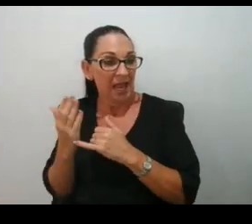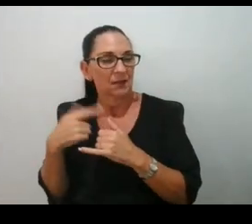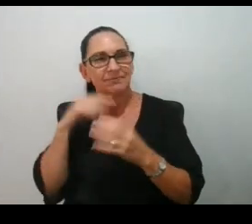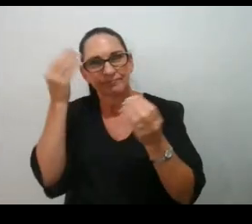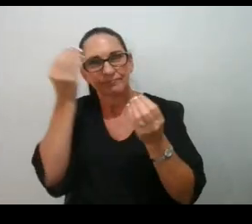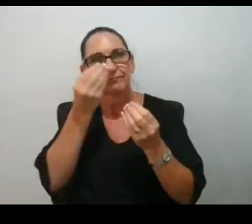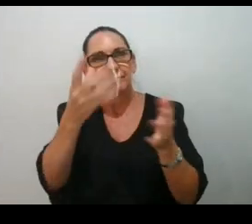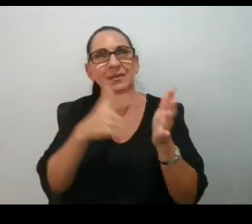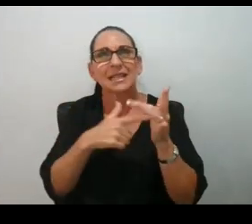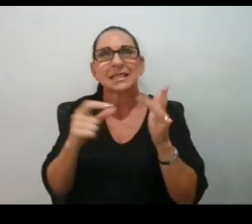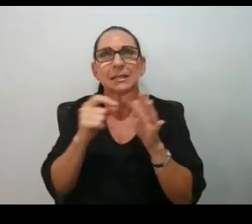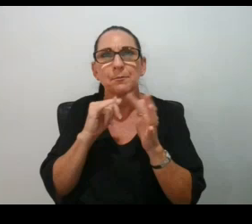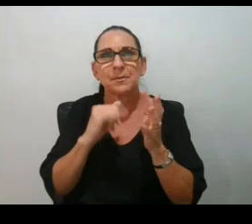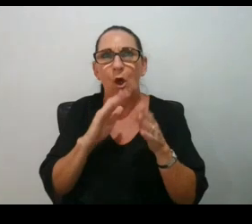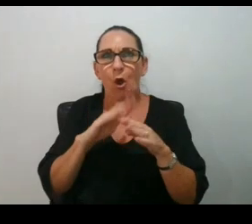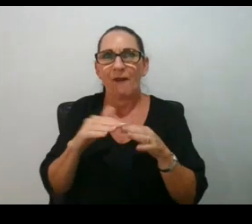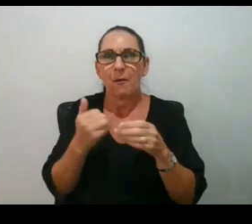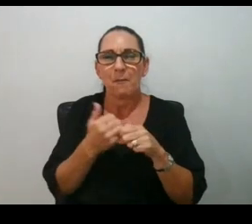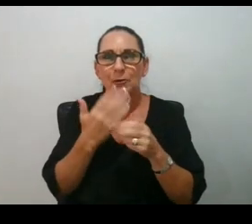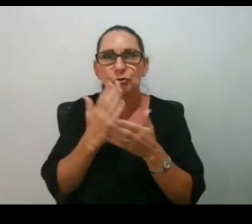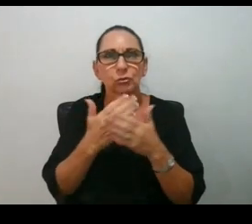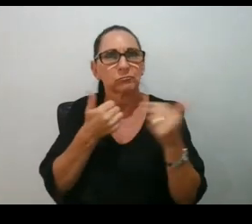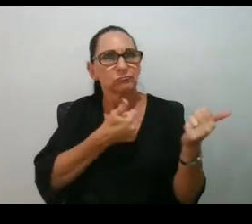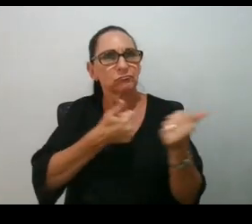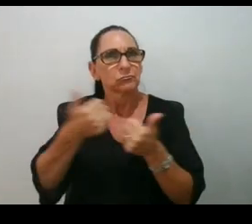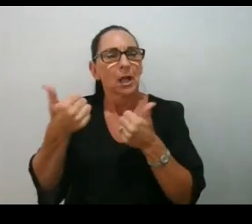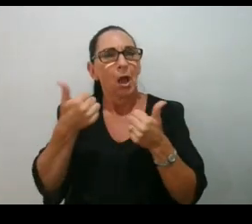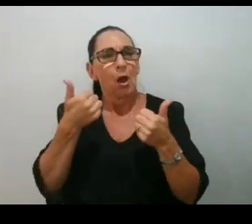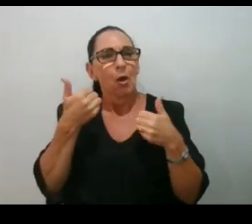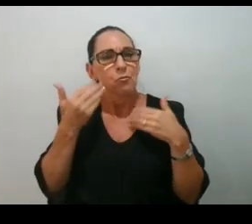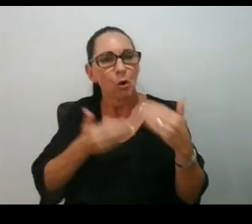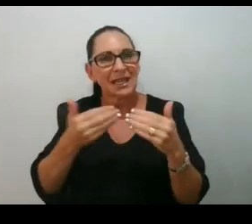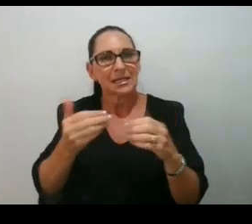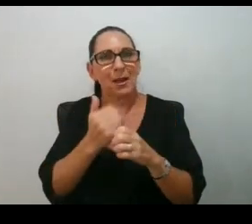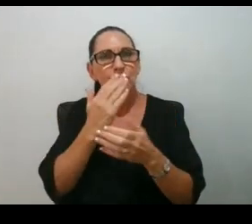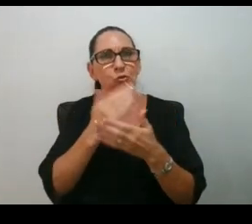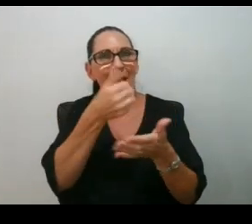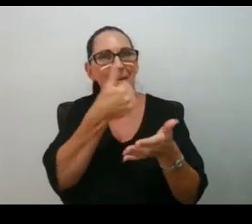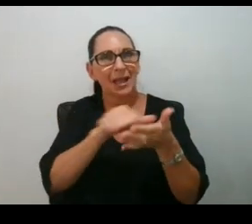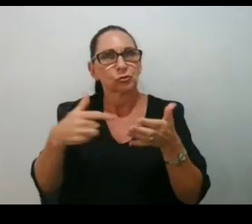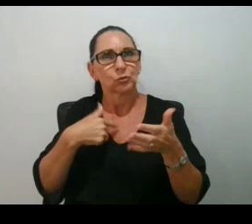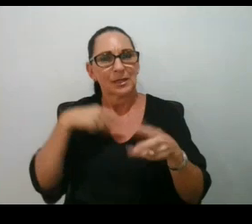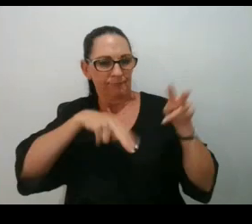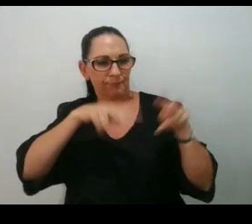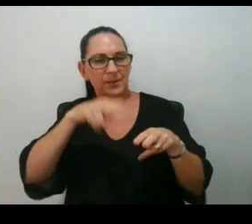make sure that your client's application is assessed as quickly and as efficiently as possible